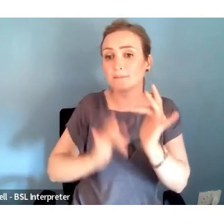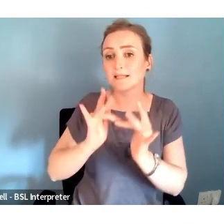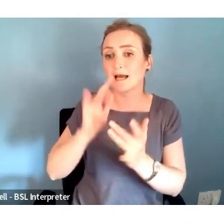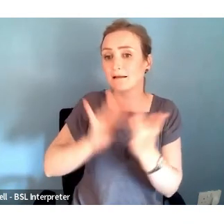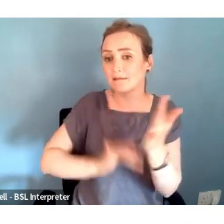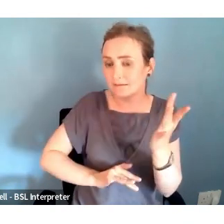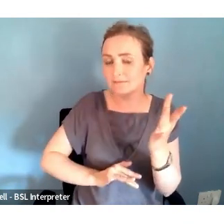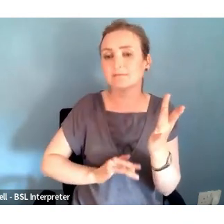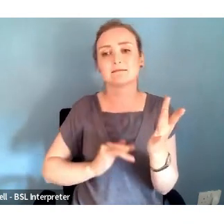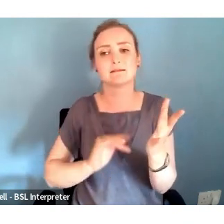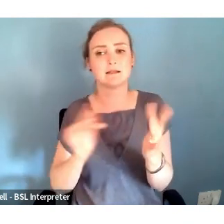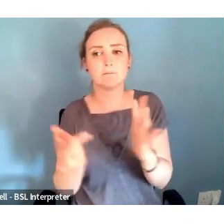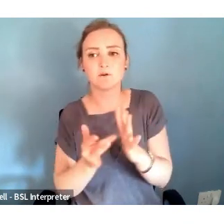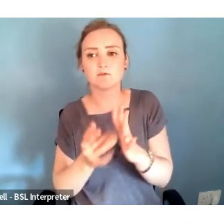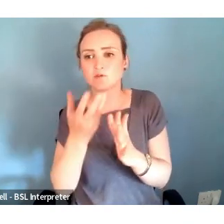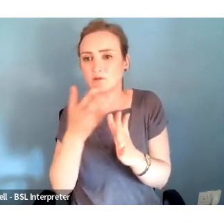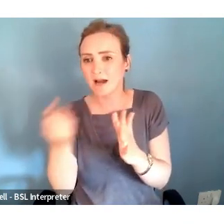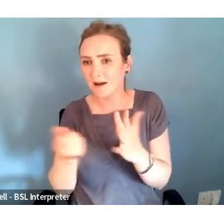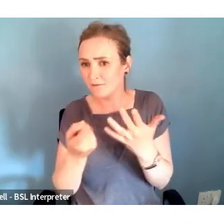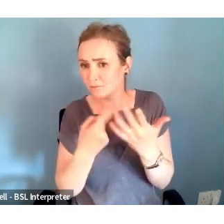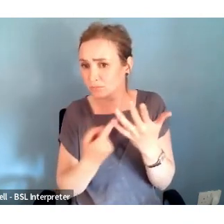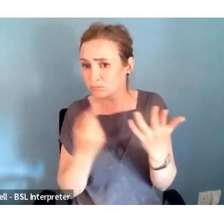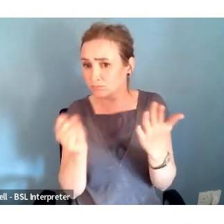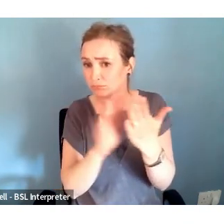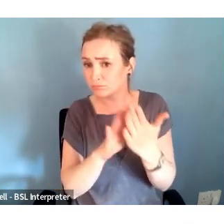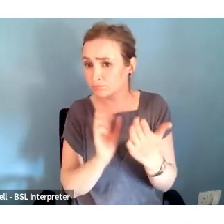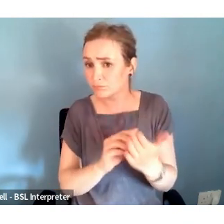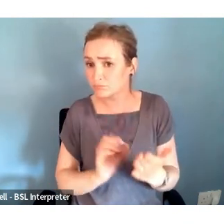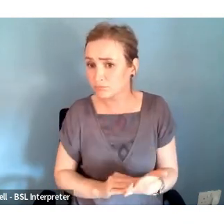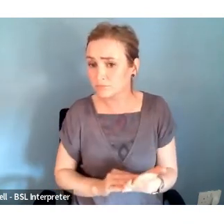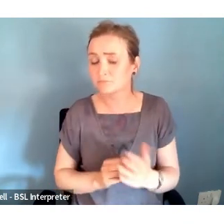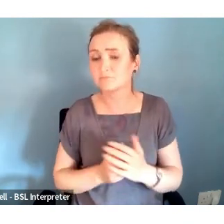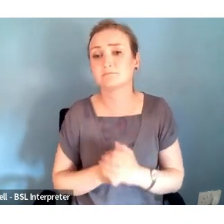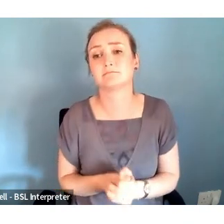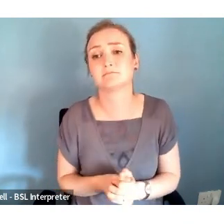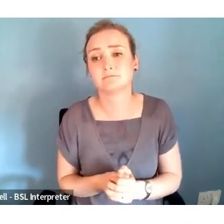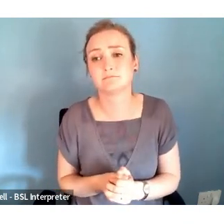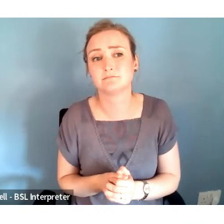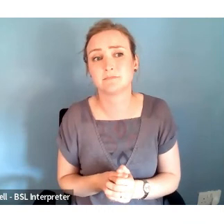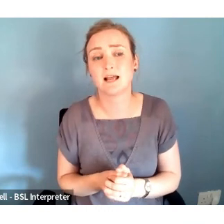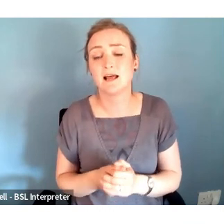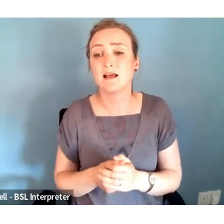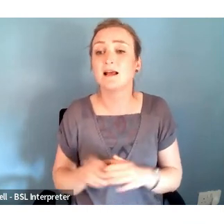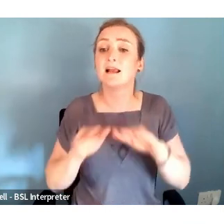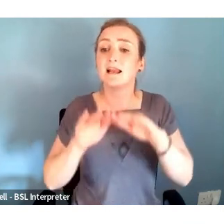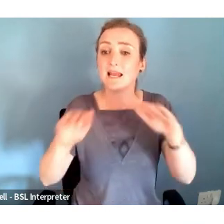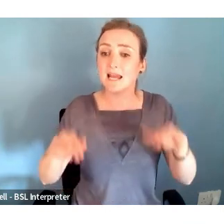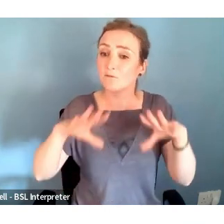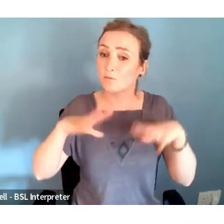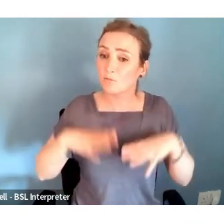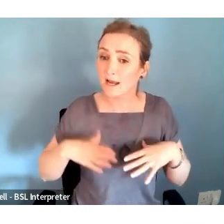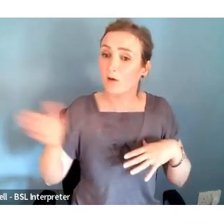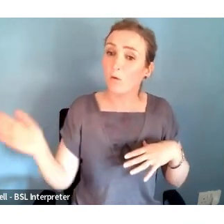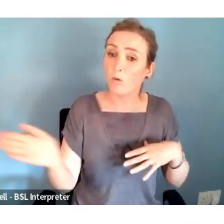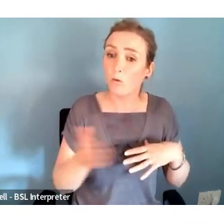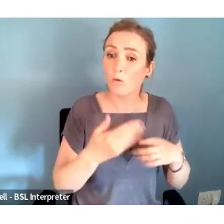on your website we had feedback at Evenbreak. We are all disabled but quite L. quite diverse in other ways as